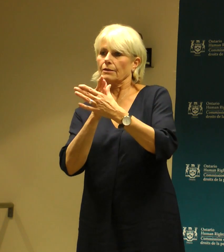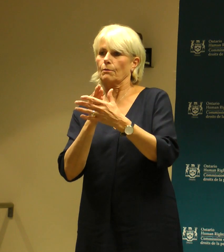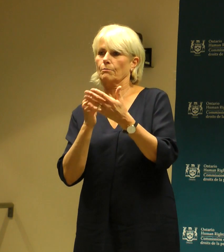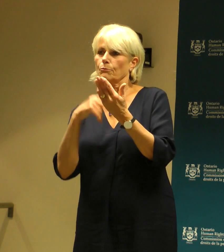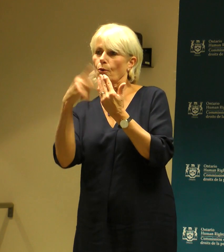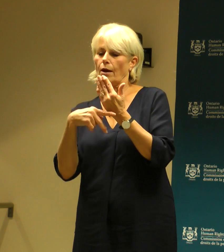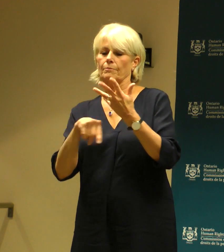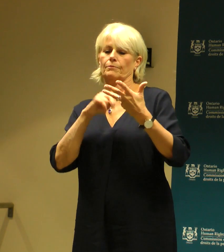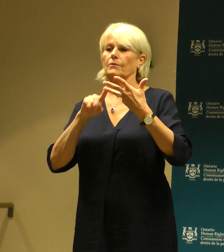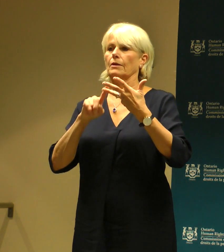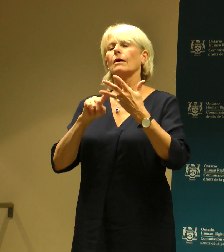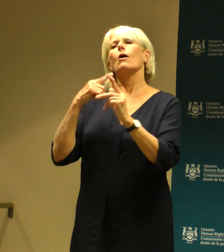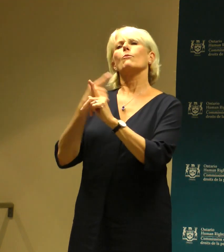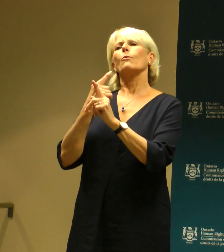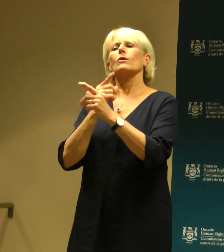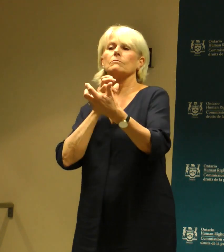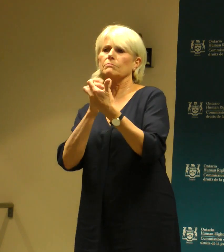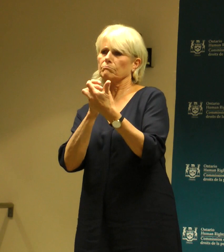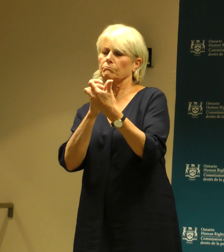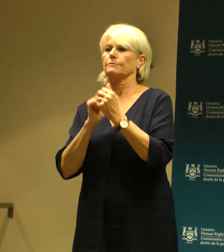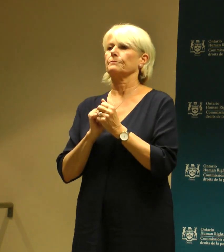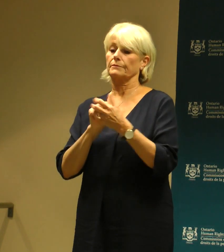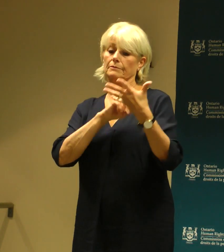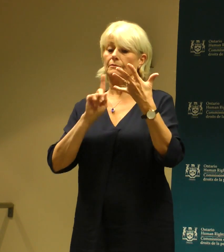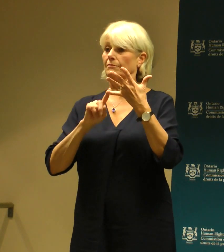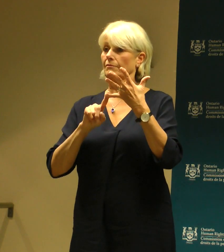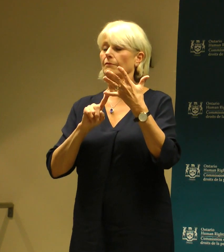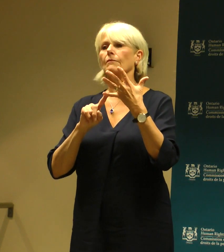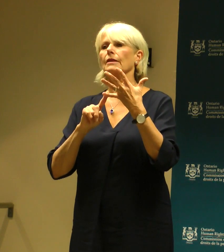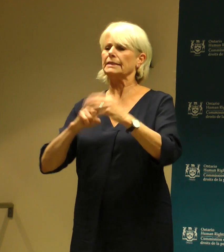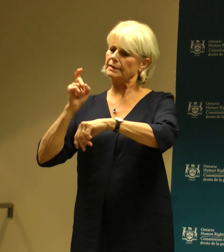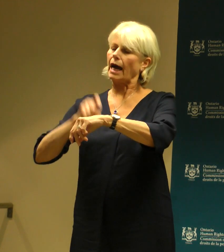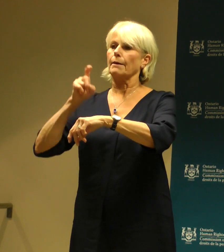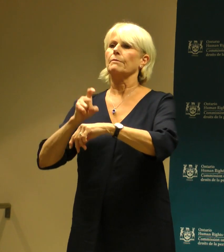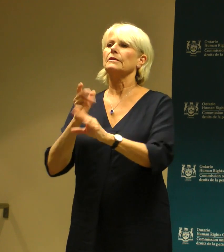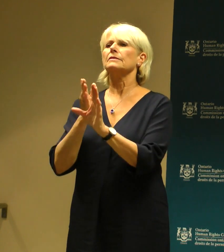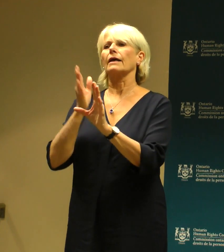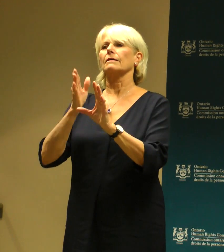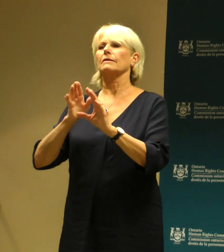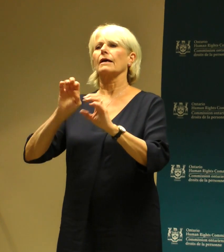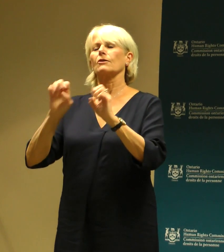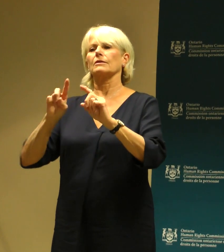fourth, appropriate accommodation; and fifth, timely special education assessments.